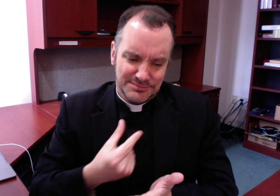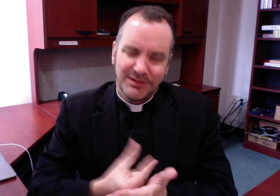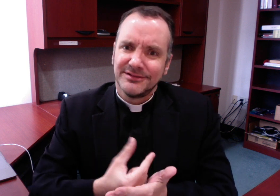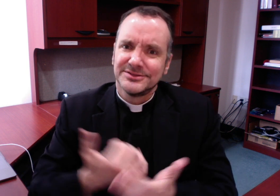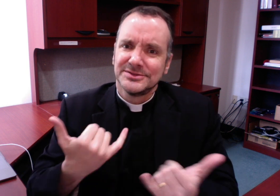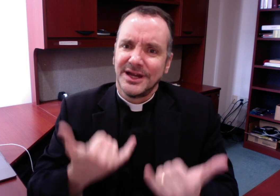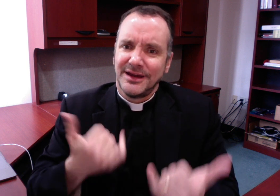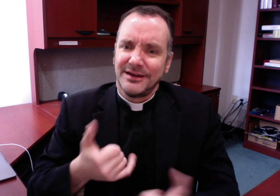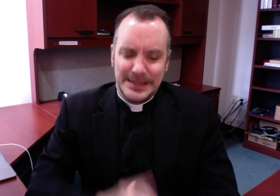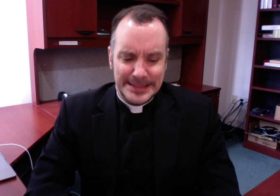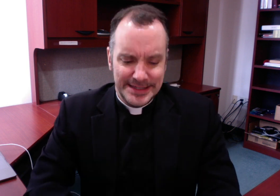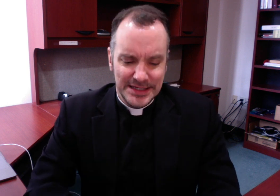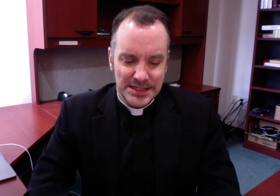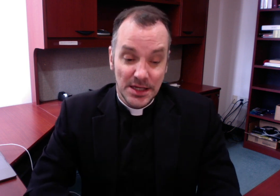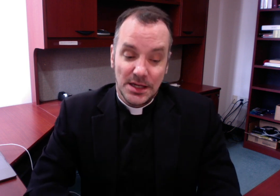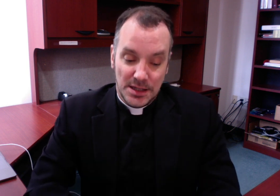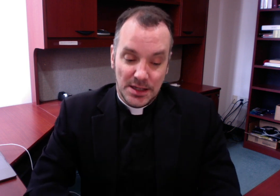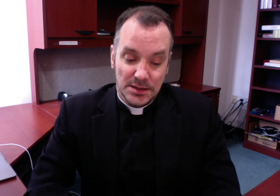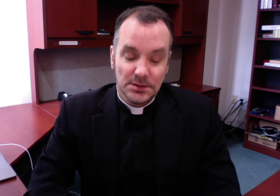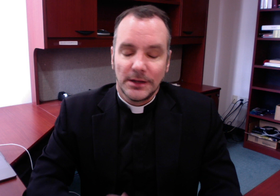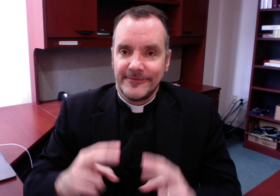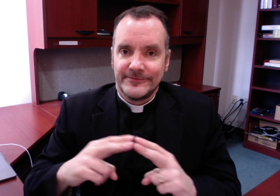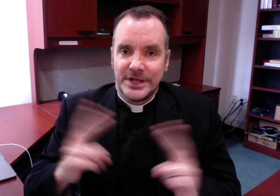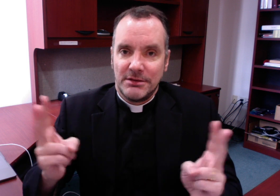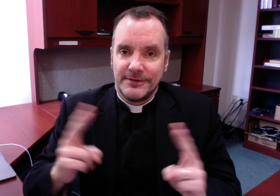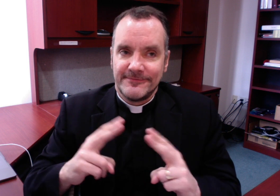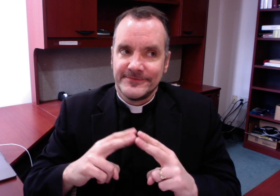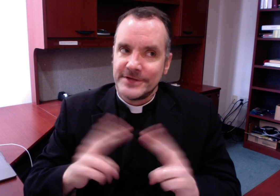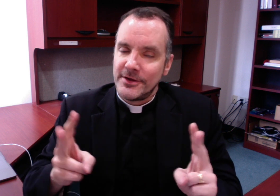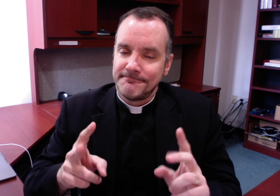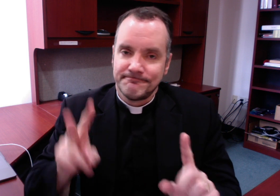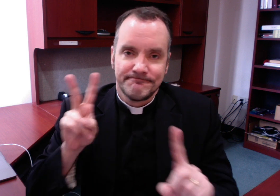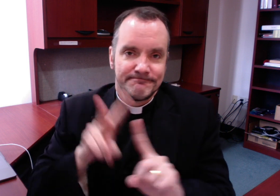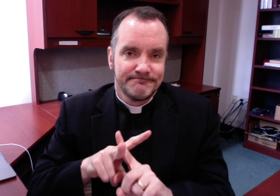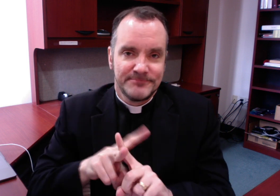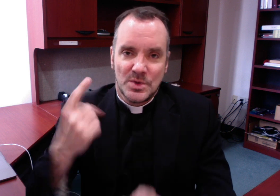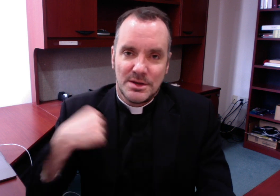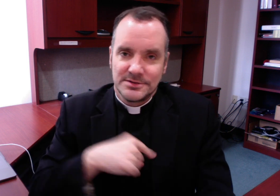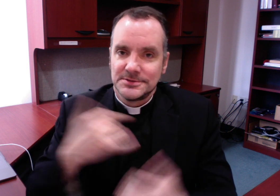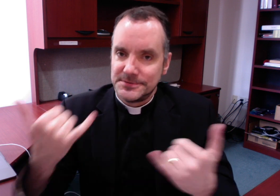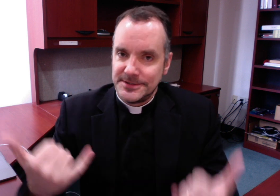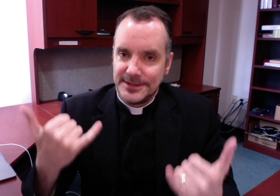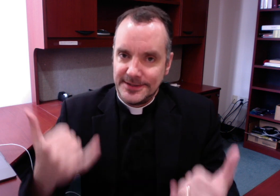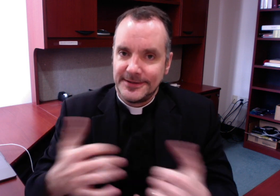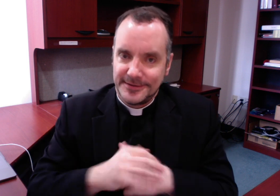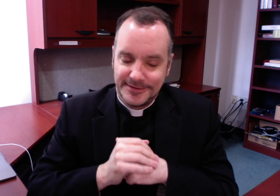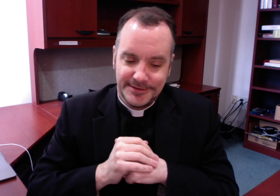This gospel today is very applicable to the time that we're